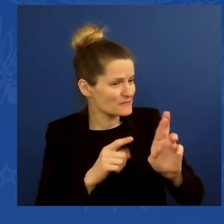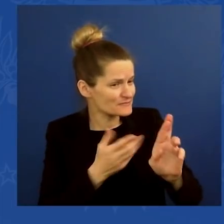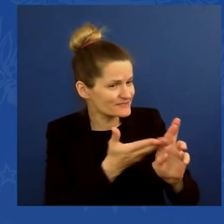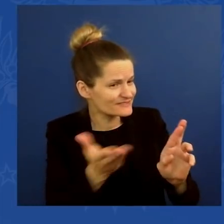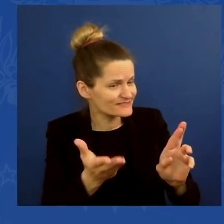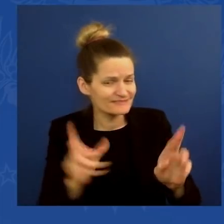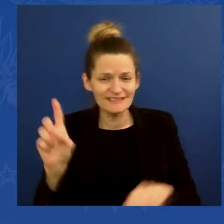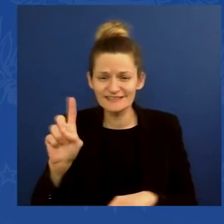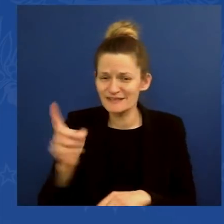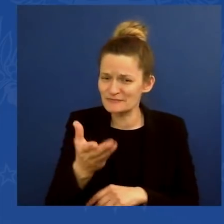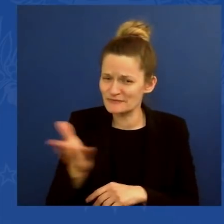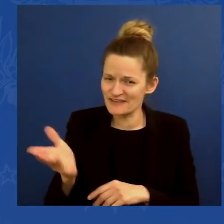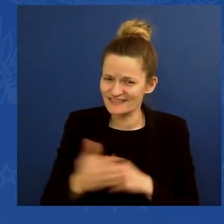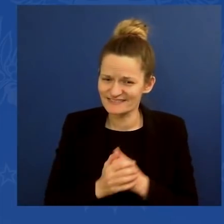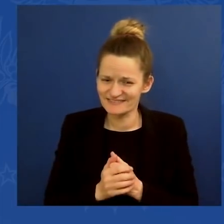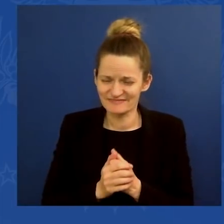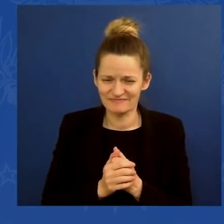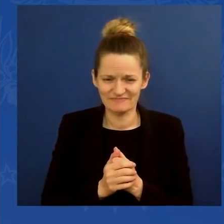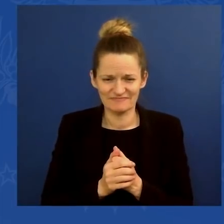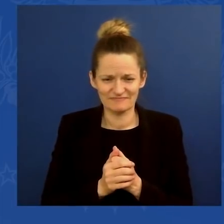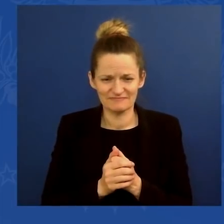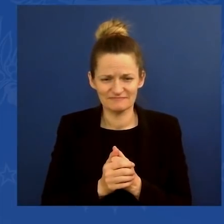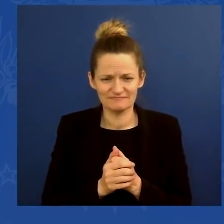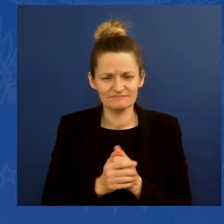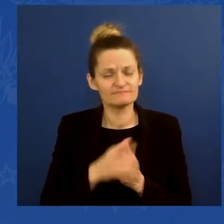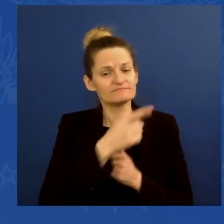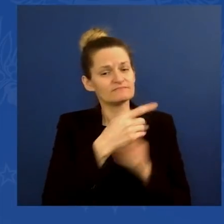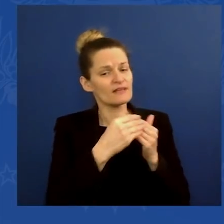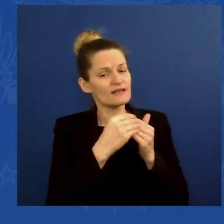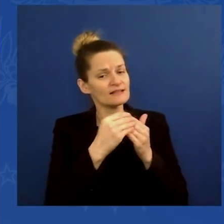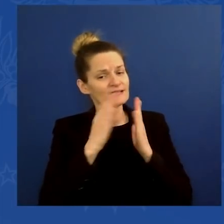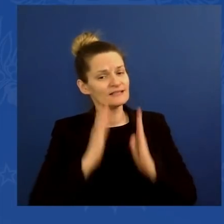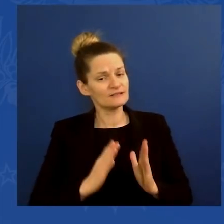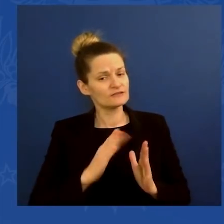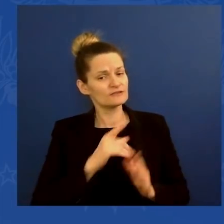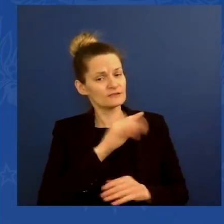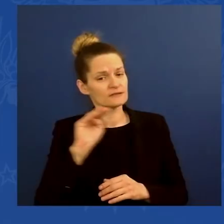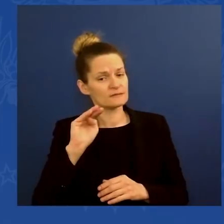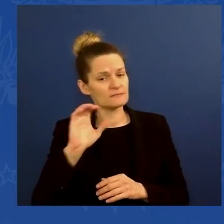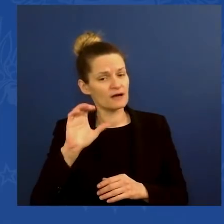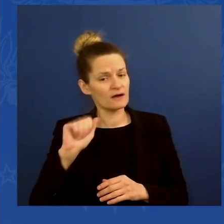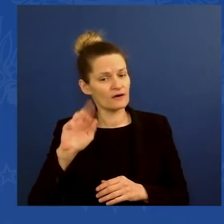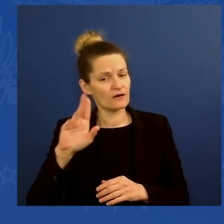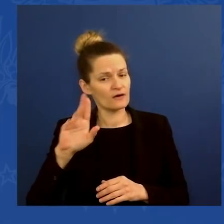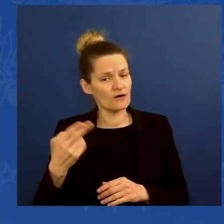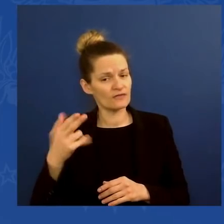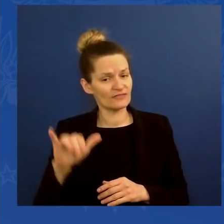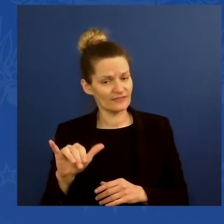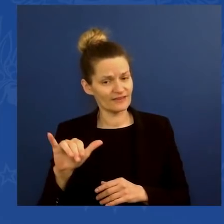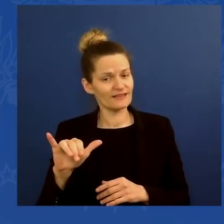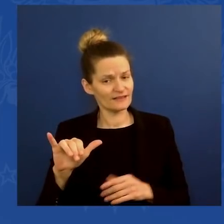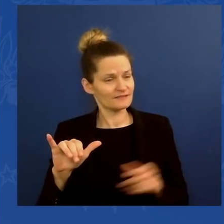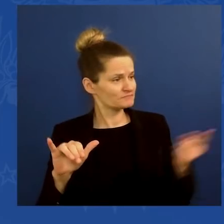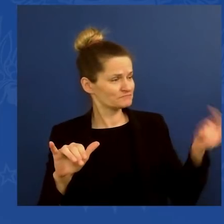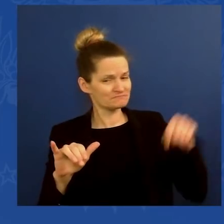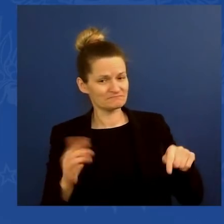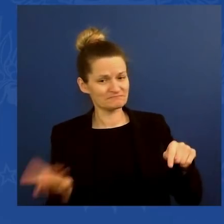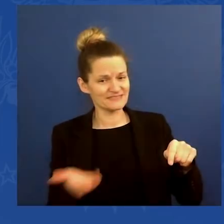Yes. Leader McCarthy is here and from the Senate Leader McCarthy and from the Senate Pat Leahy, among others.